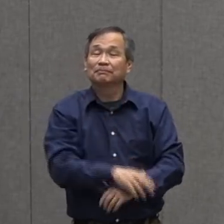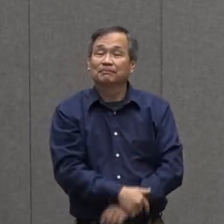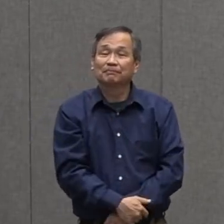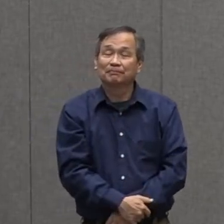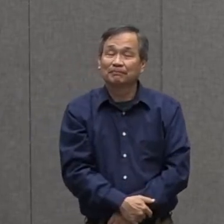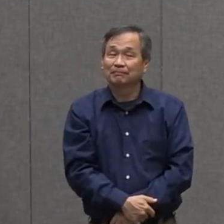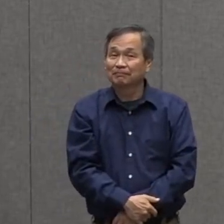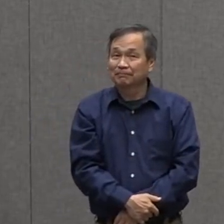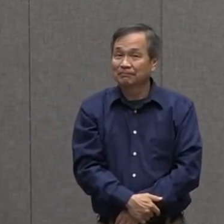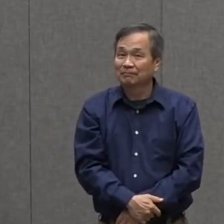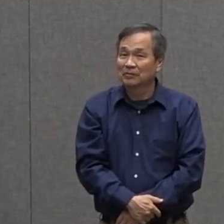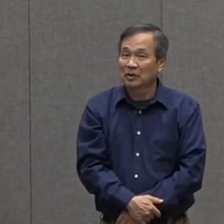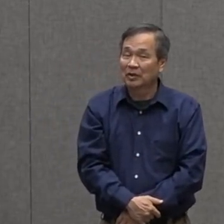Yikes, that's a big problem.